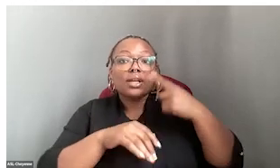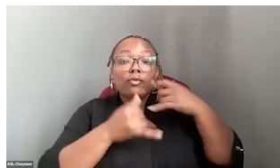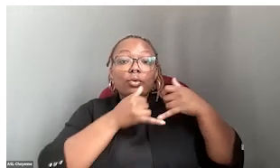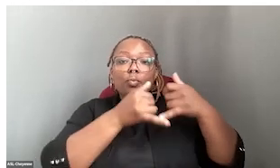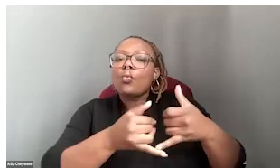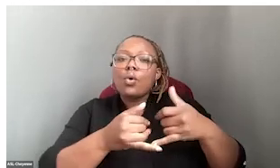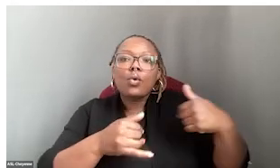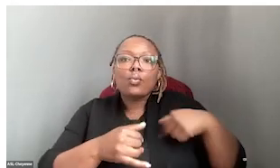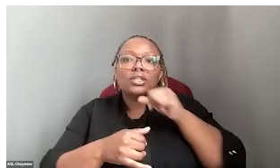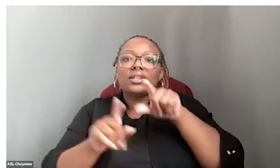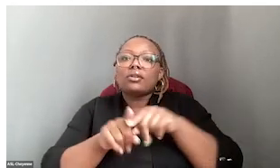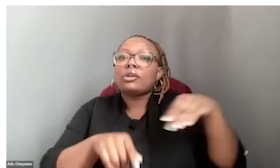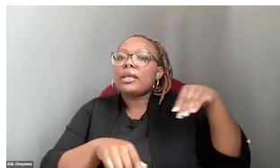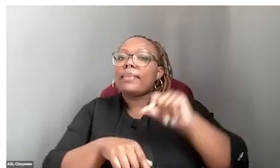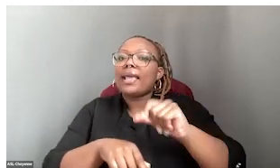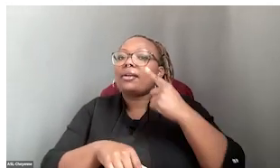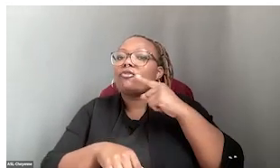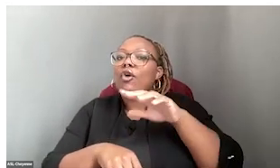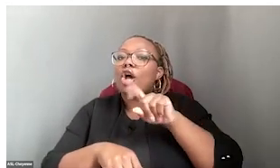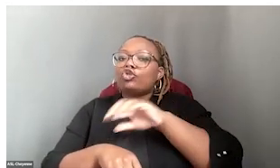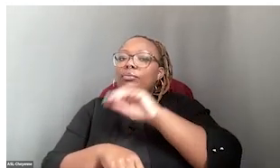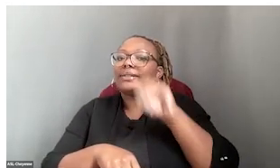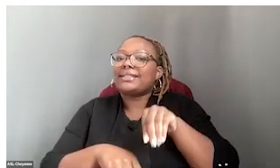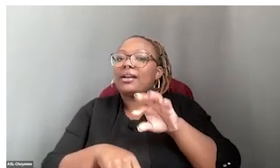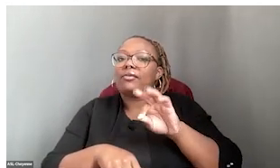100 percent of your fringe benefits; they should be allocated appropriately.